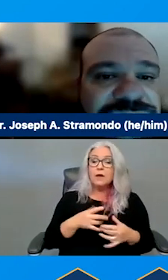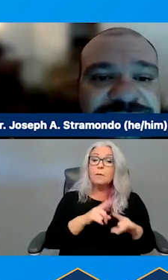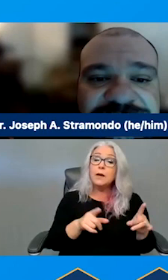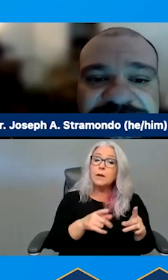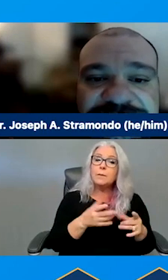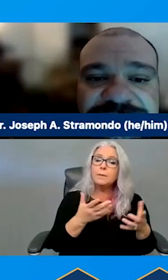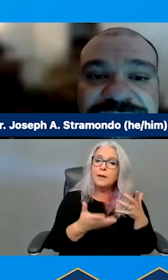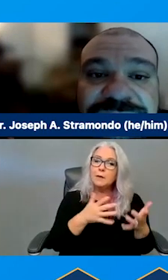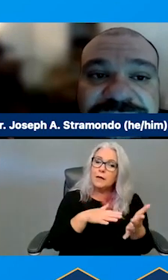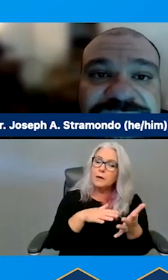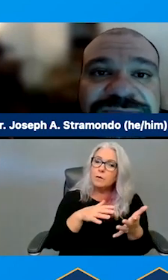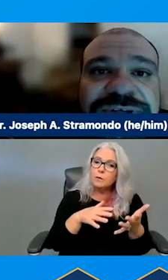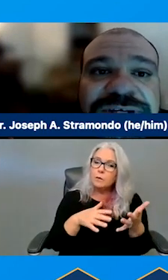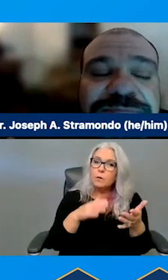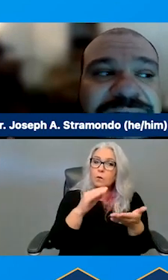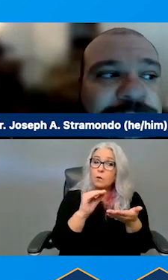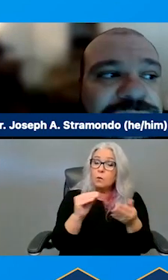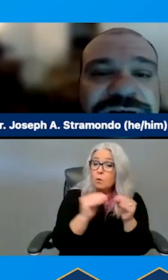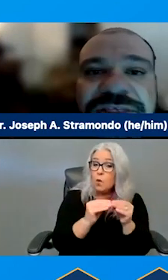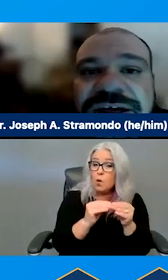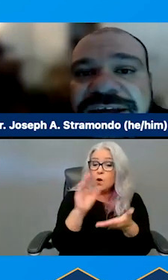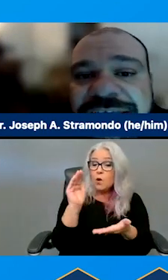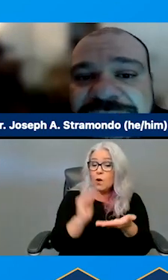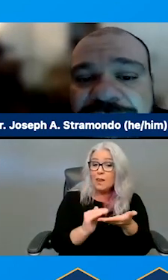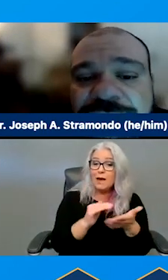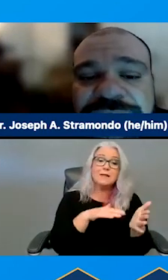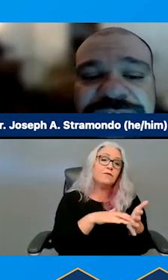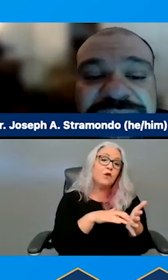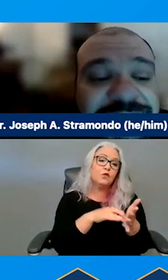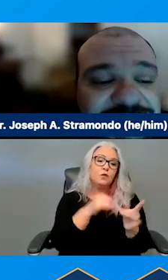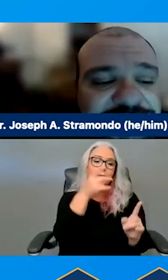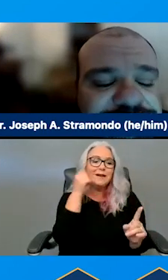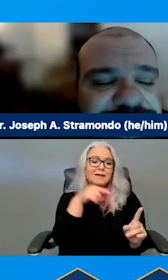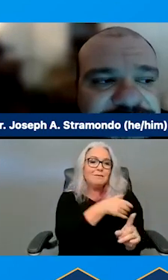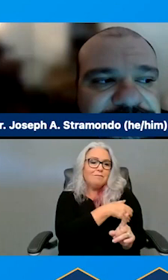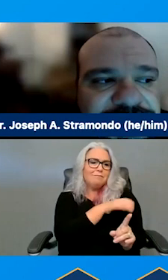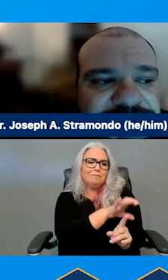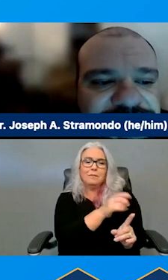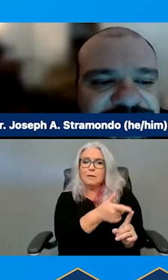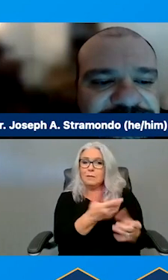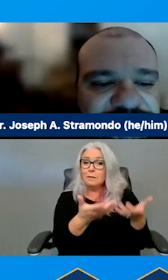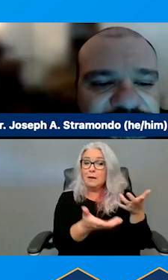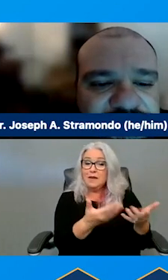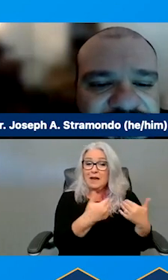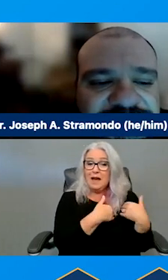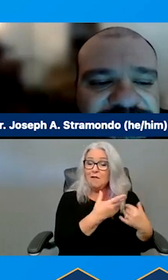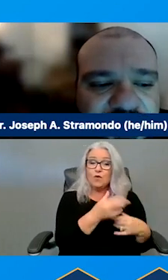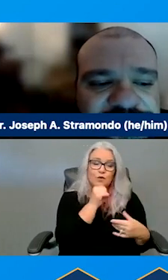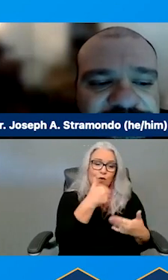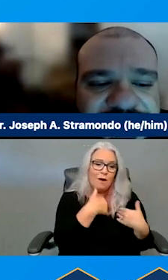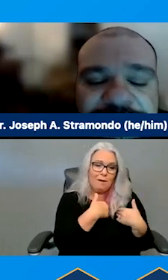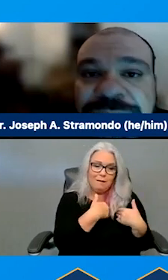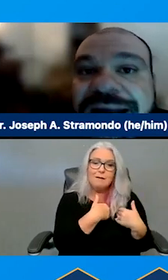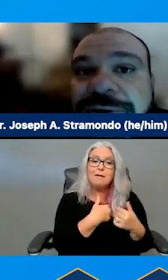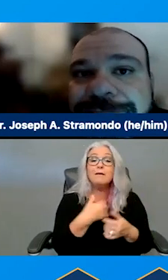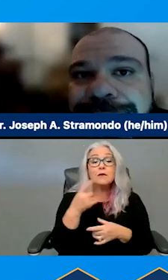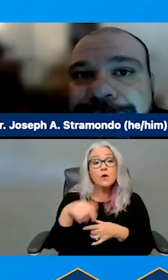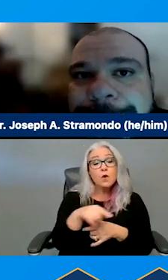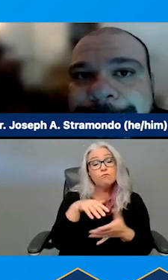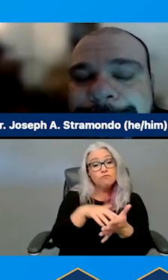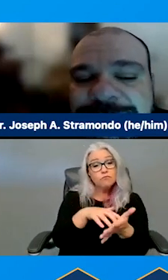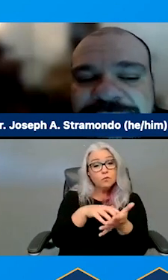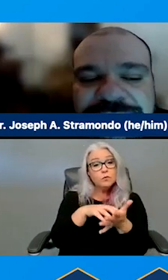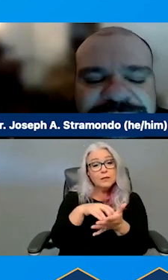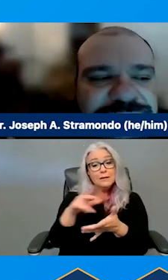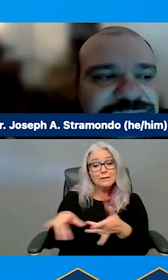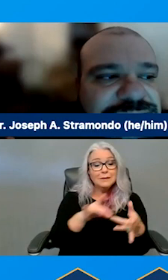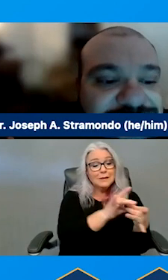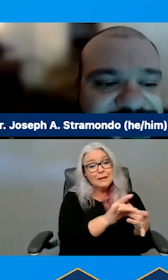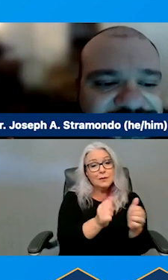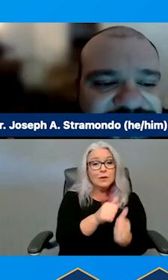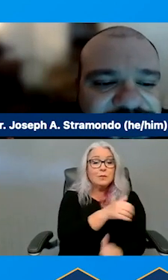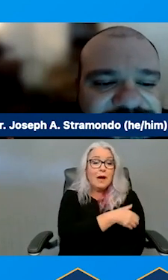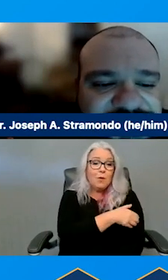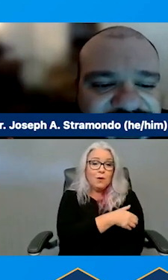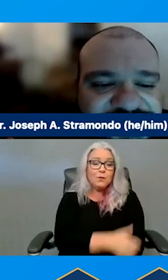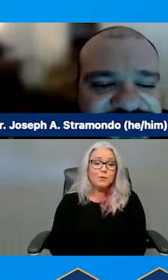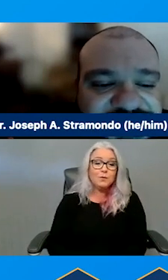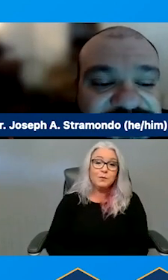But --